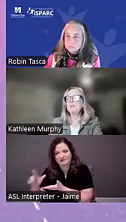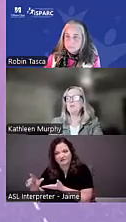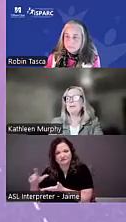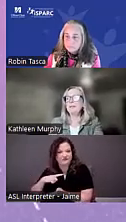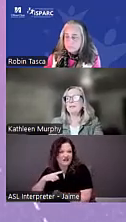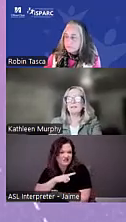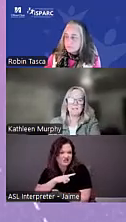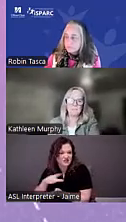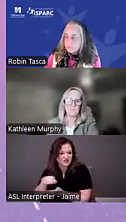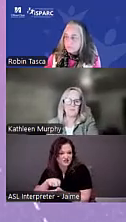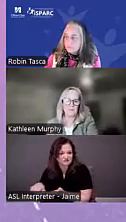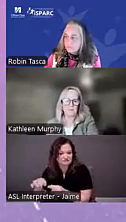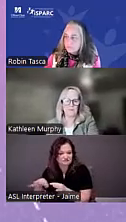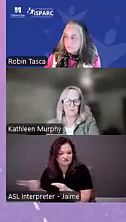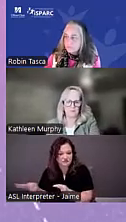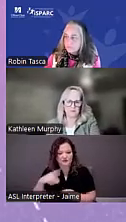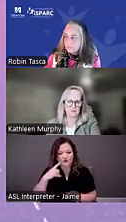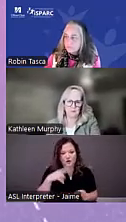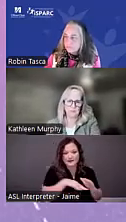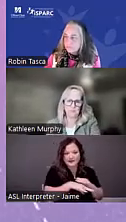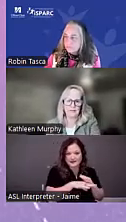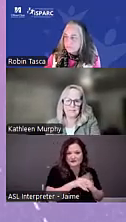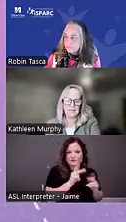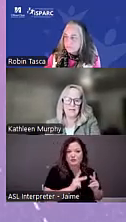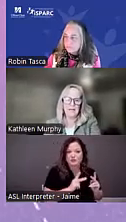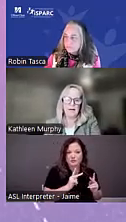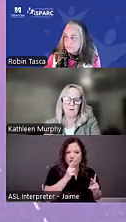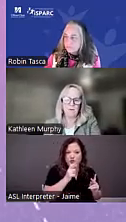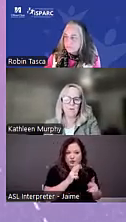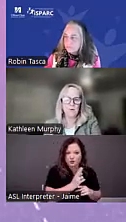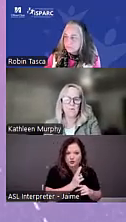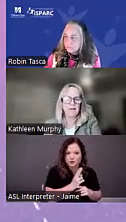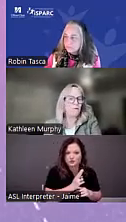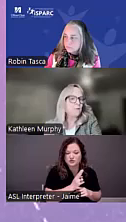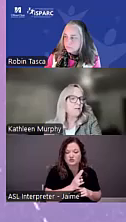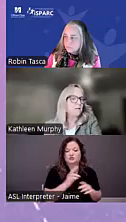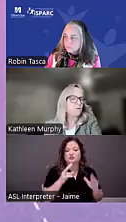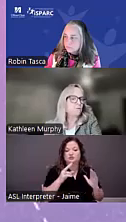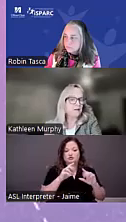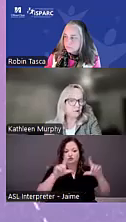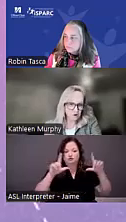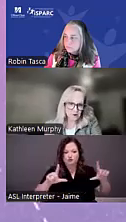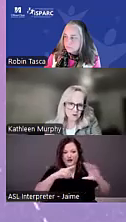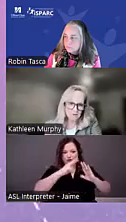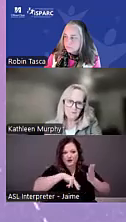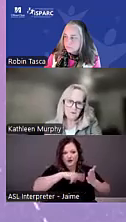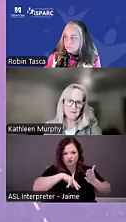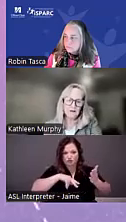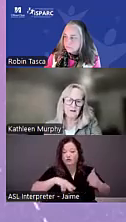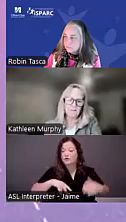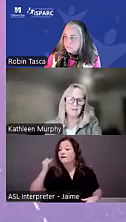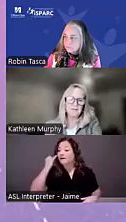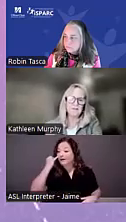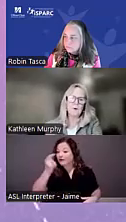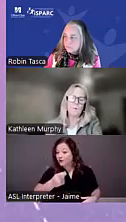to make it accessible to people who use screen readers. But we will notify everybody who registered for this conference